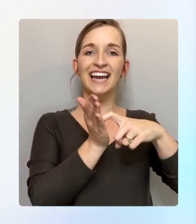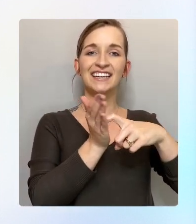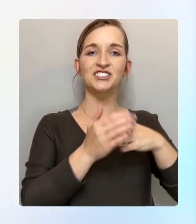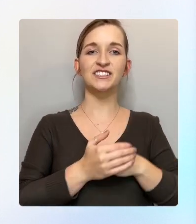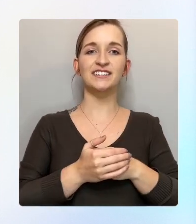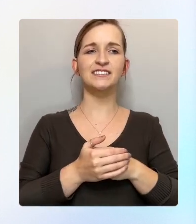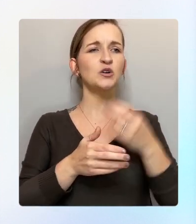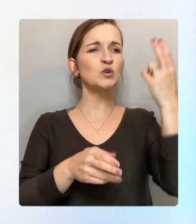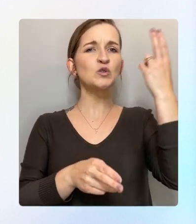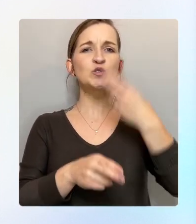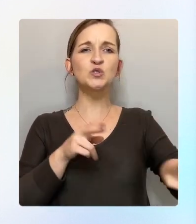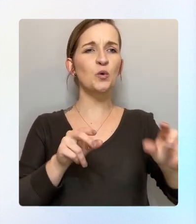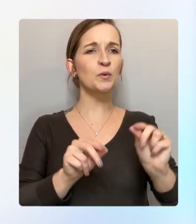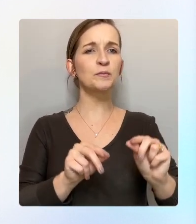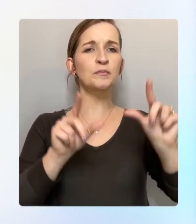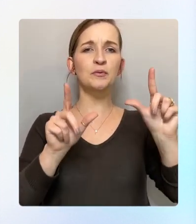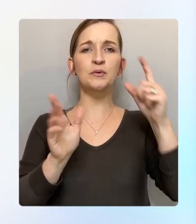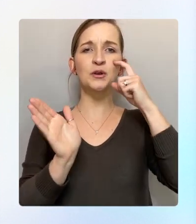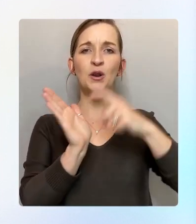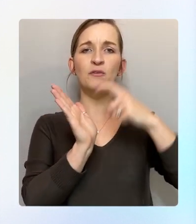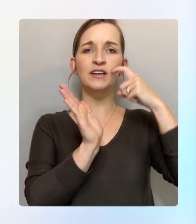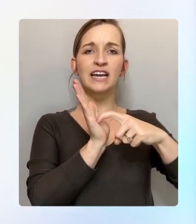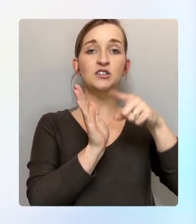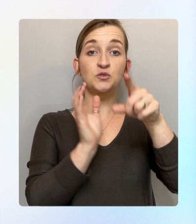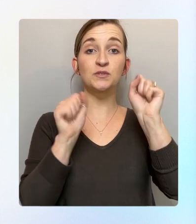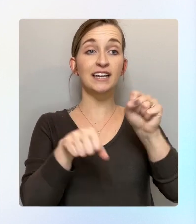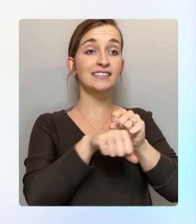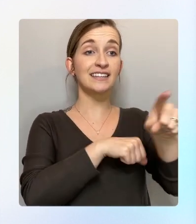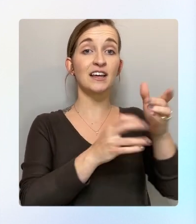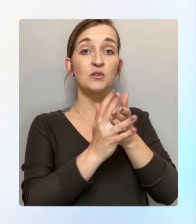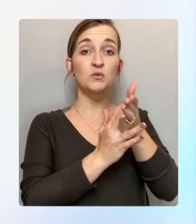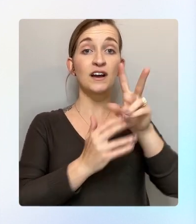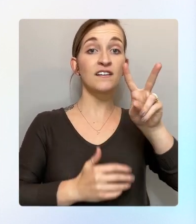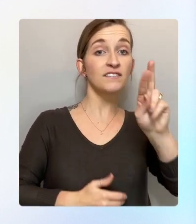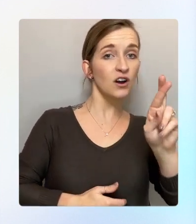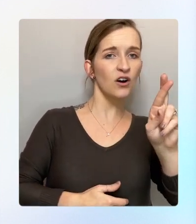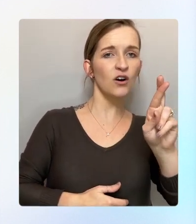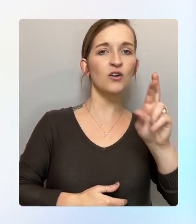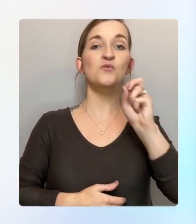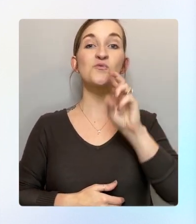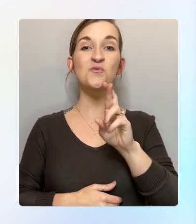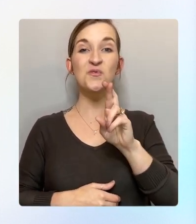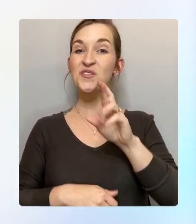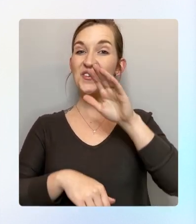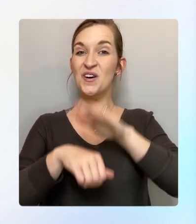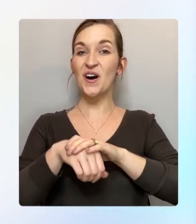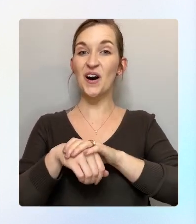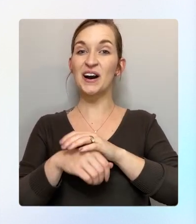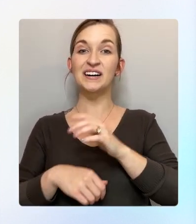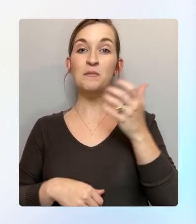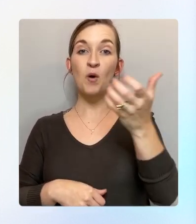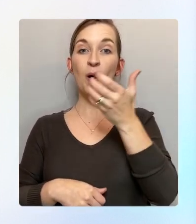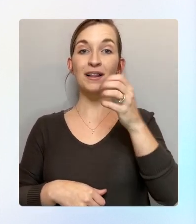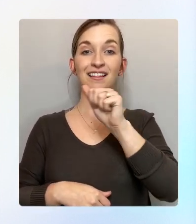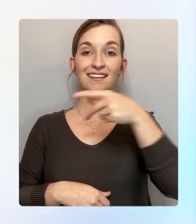that you can send to people in VR and on our mobile app. Use single send notifications